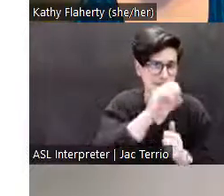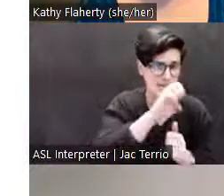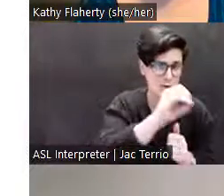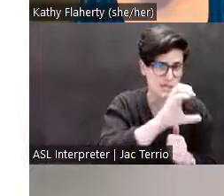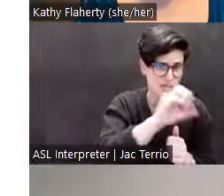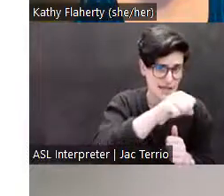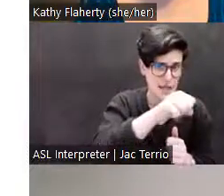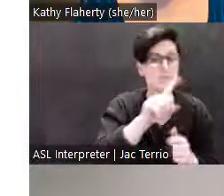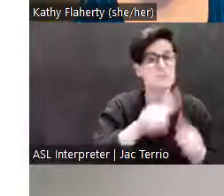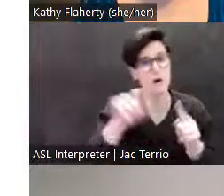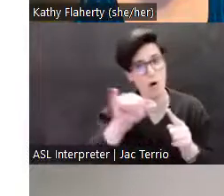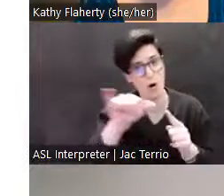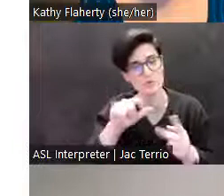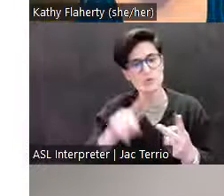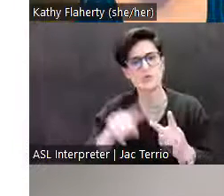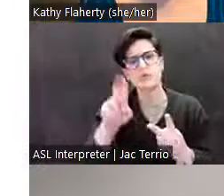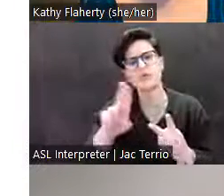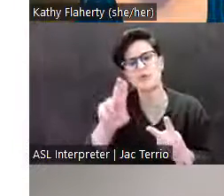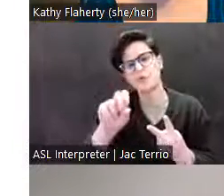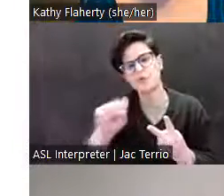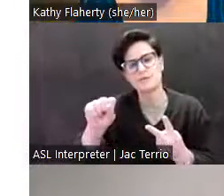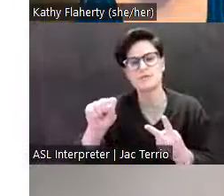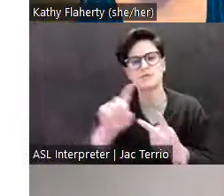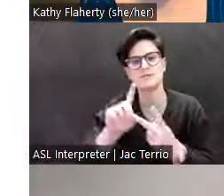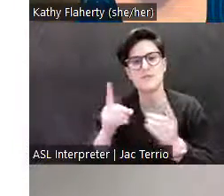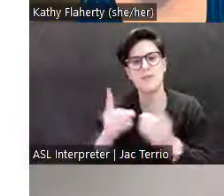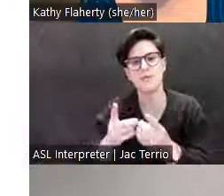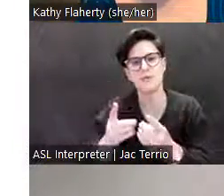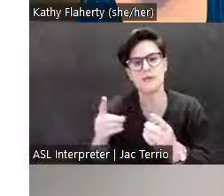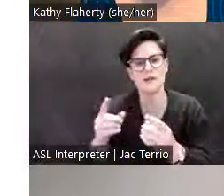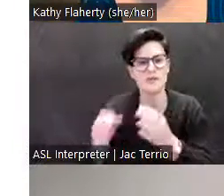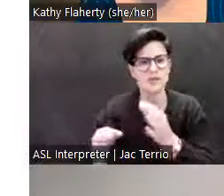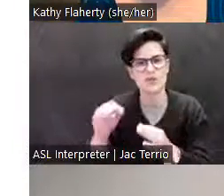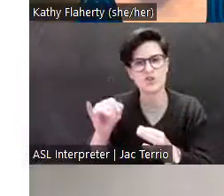the United States Department of justice. 15:32:48 If you feel like you're rights to